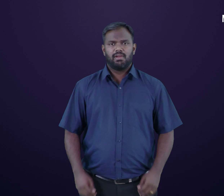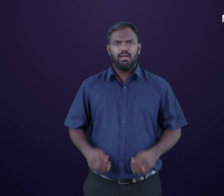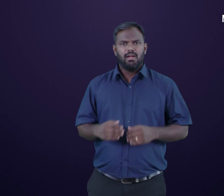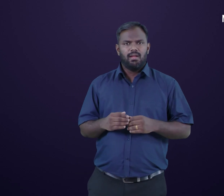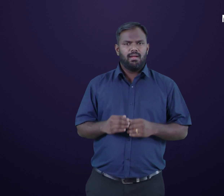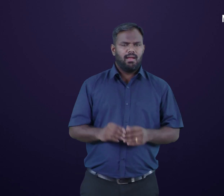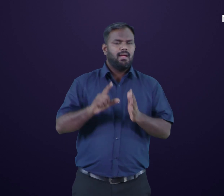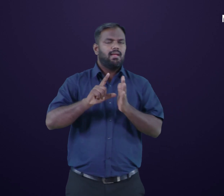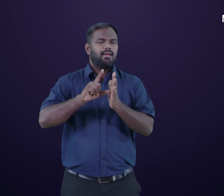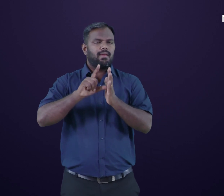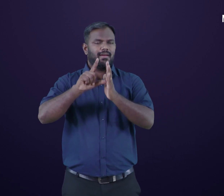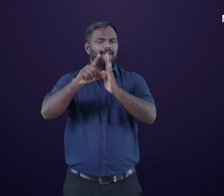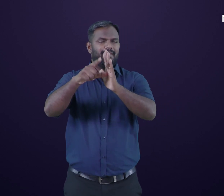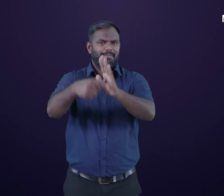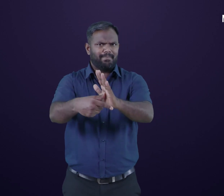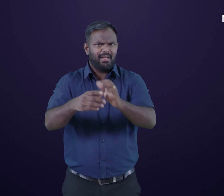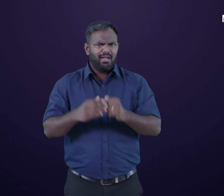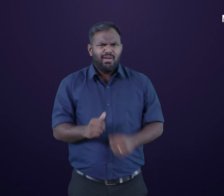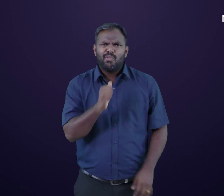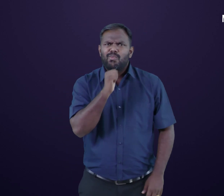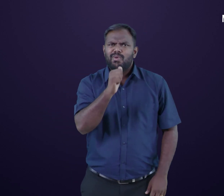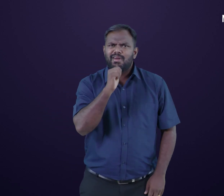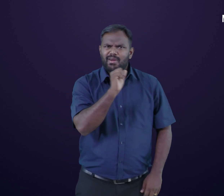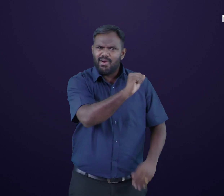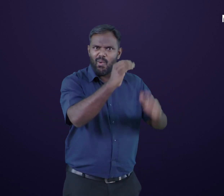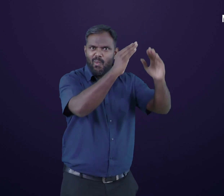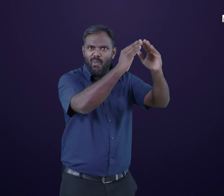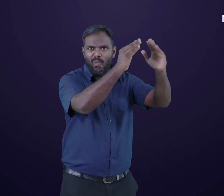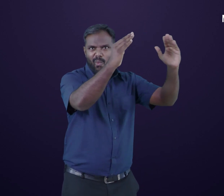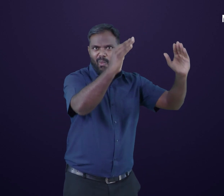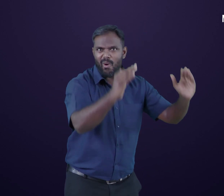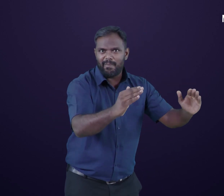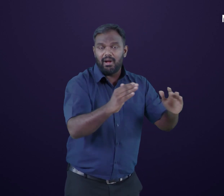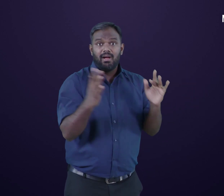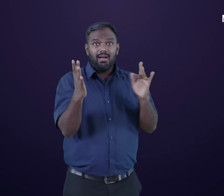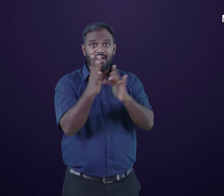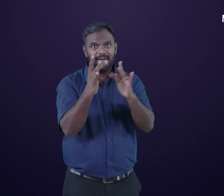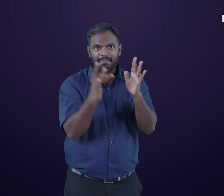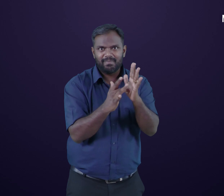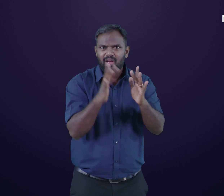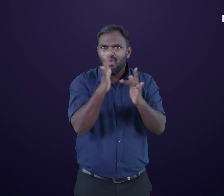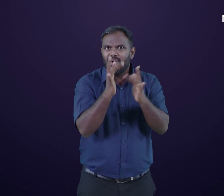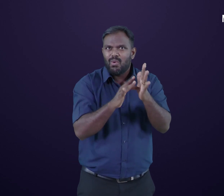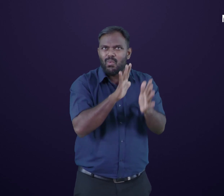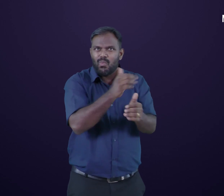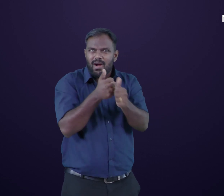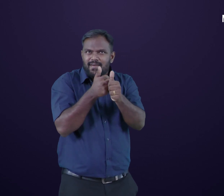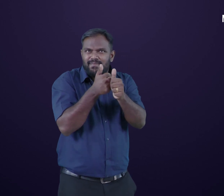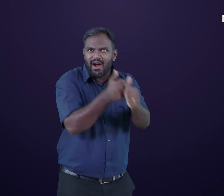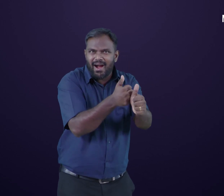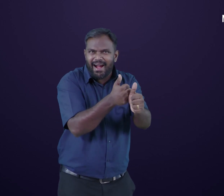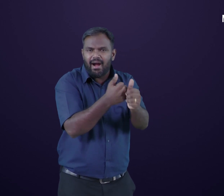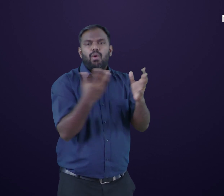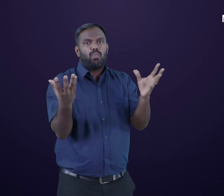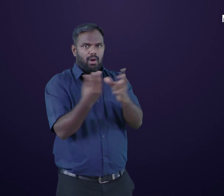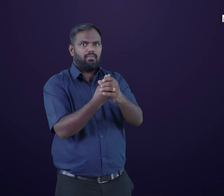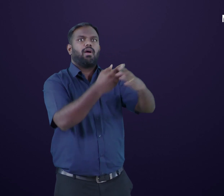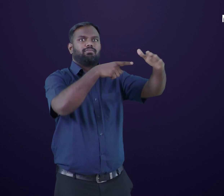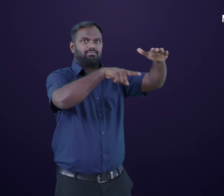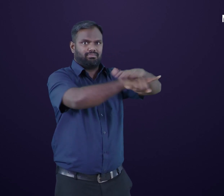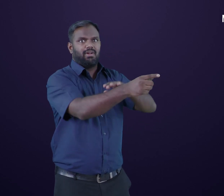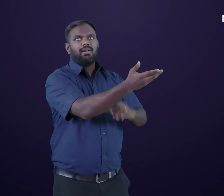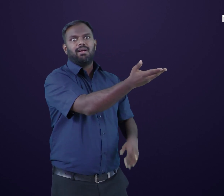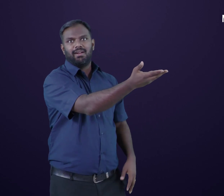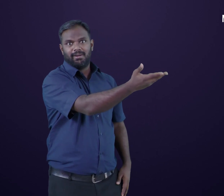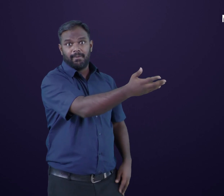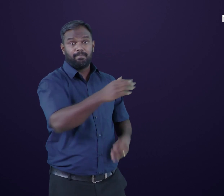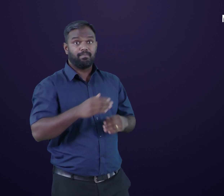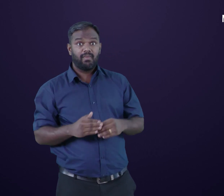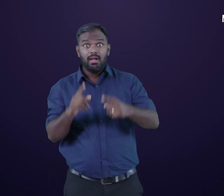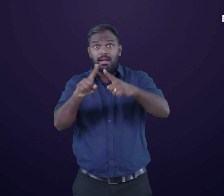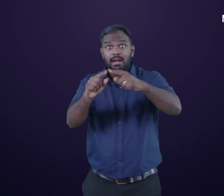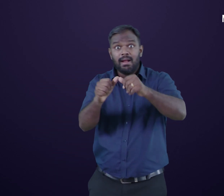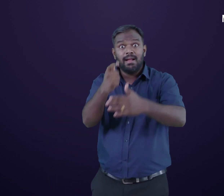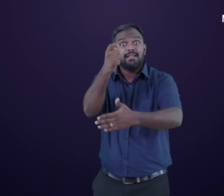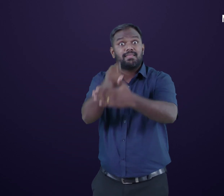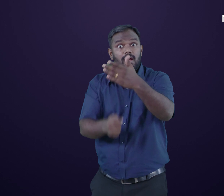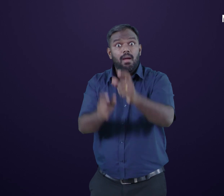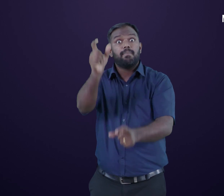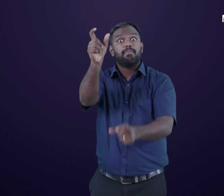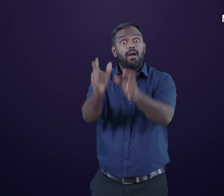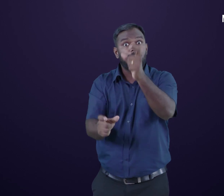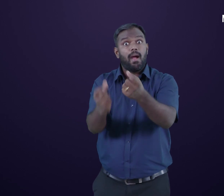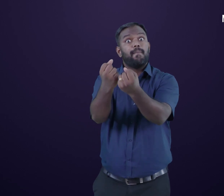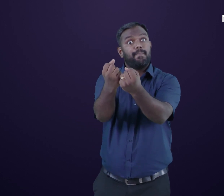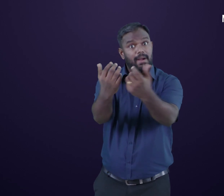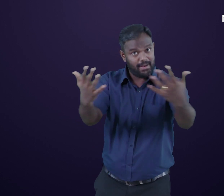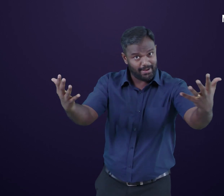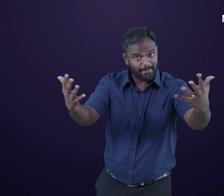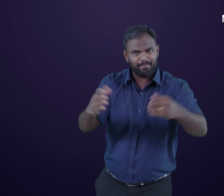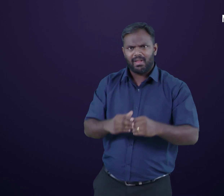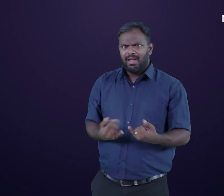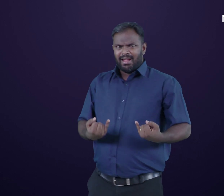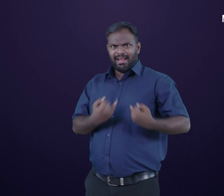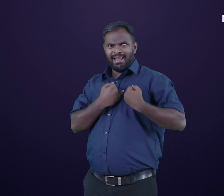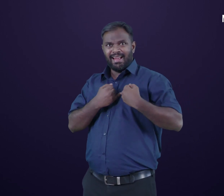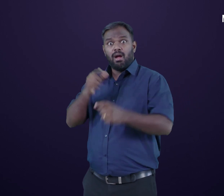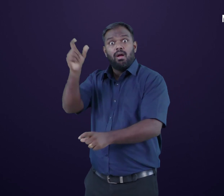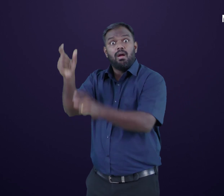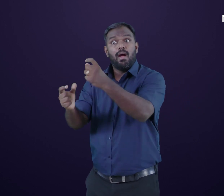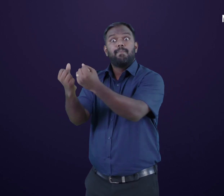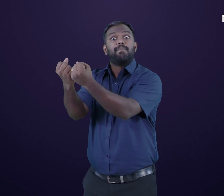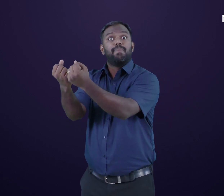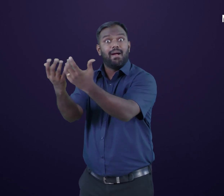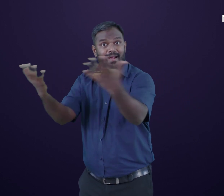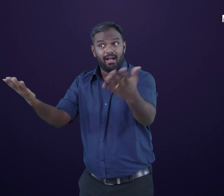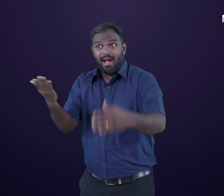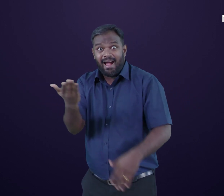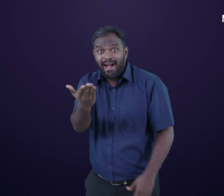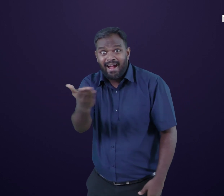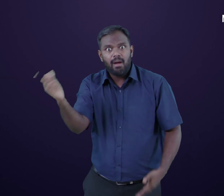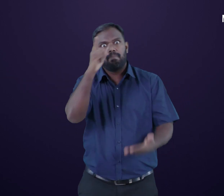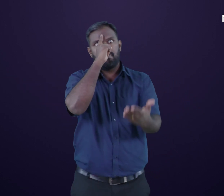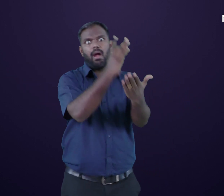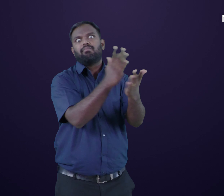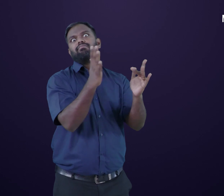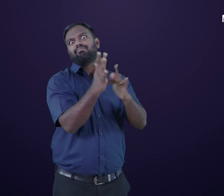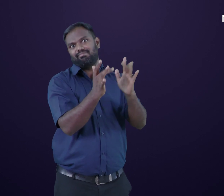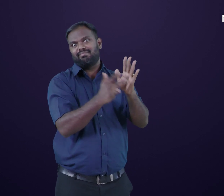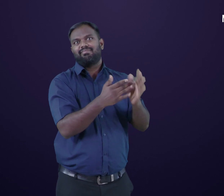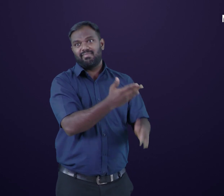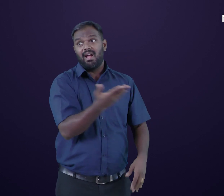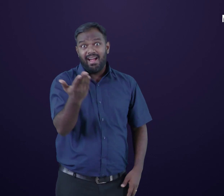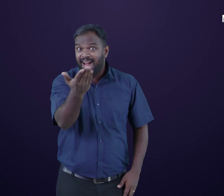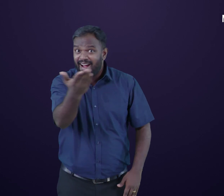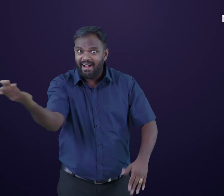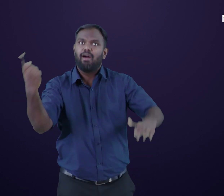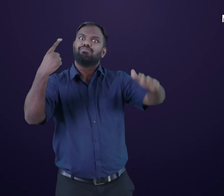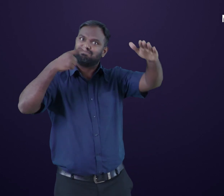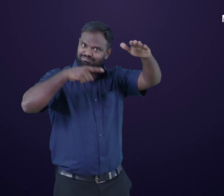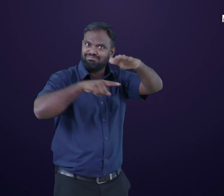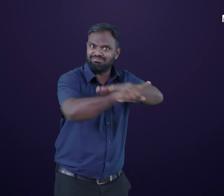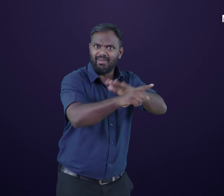Later, Jesus was having a meal at Levi’s house. Many tax collectors and others with bad reputations had also become followers of Jesus.